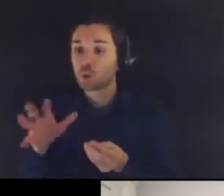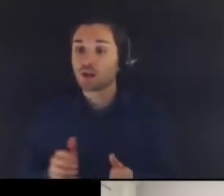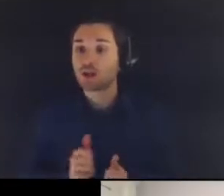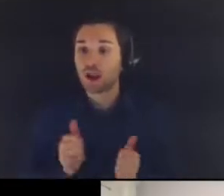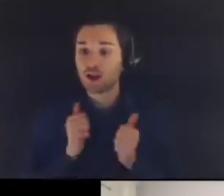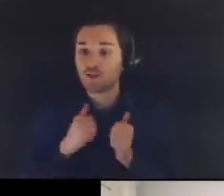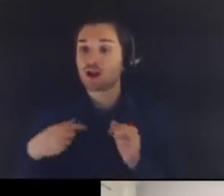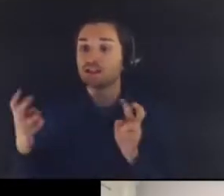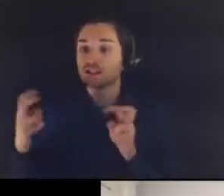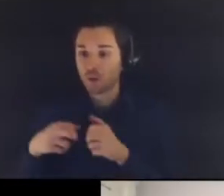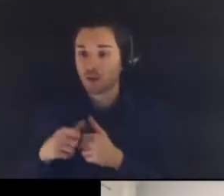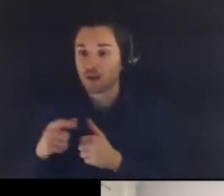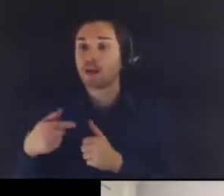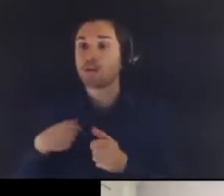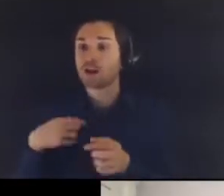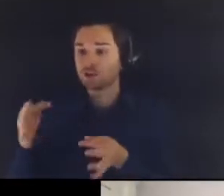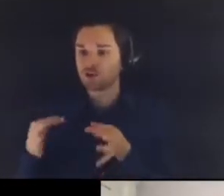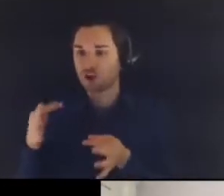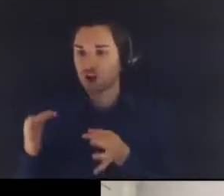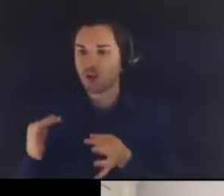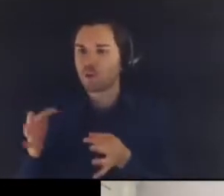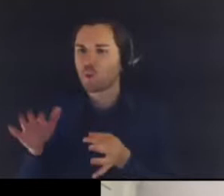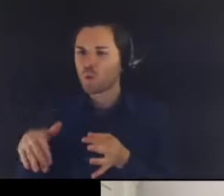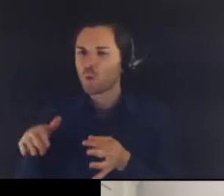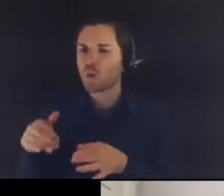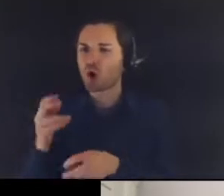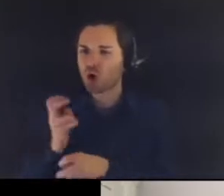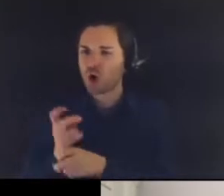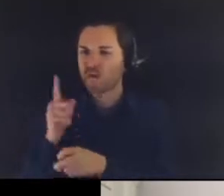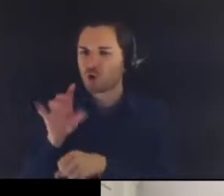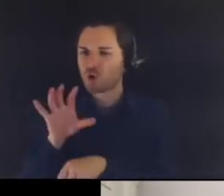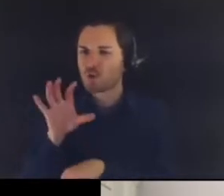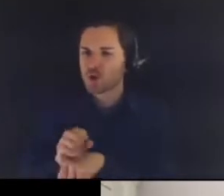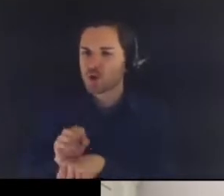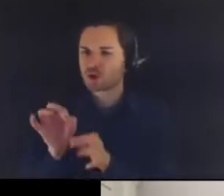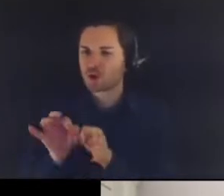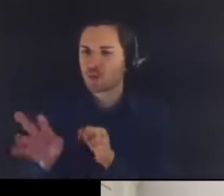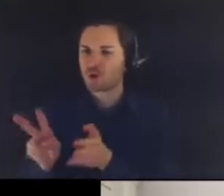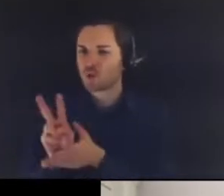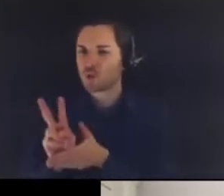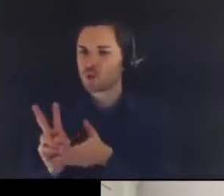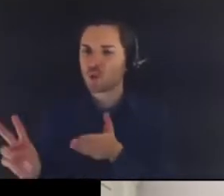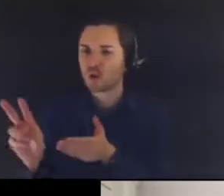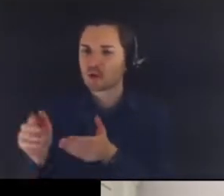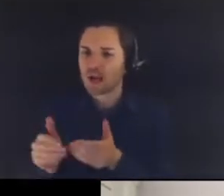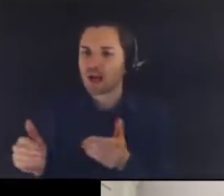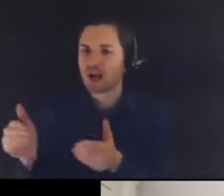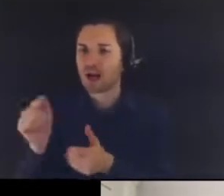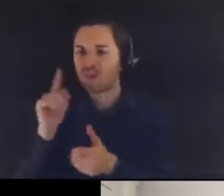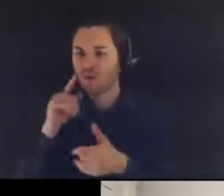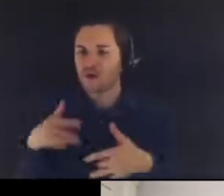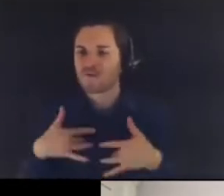what it takes to book an interpreter two weeks in advance for every event, so why don t request